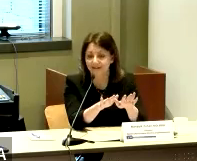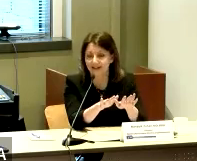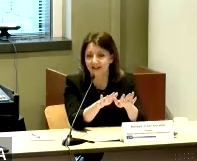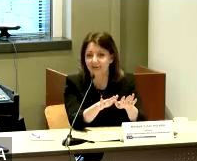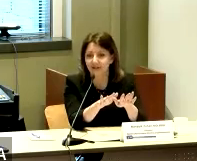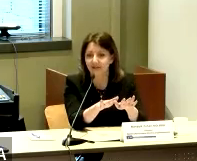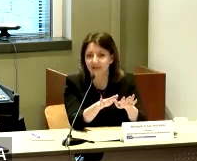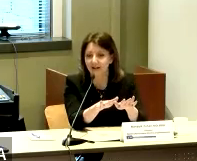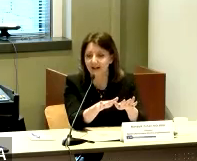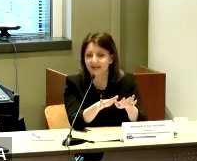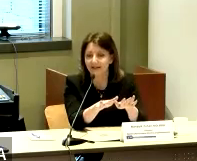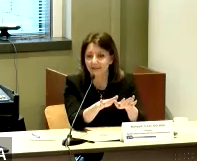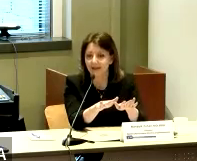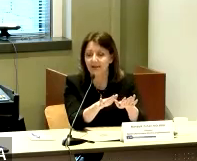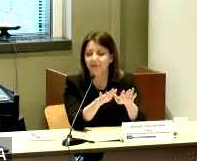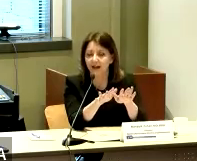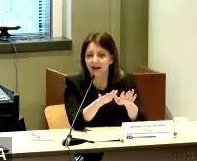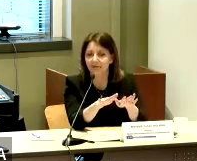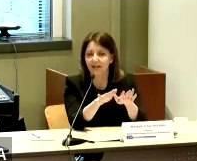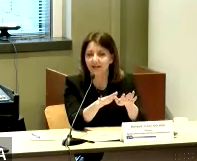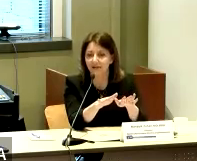And I just wanted to bring that back to the committee because we have to continue